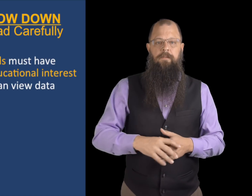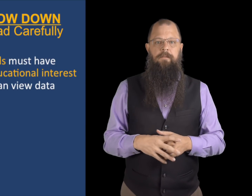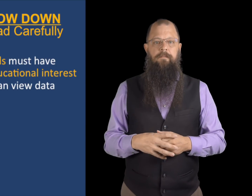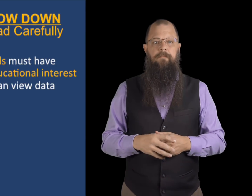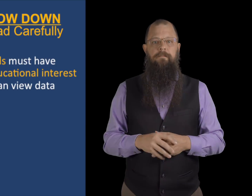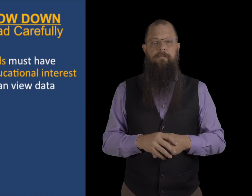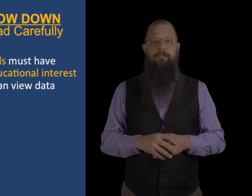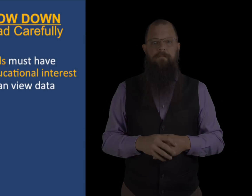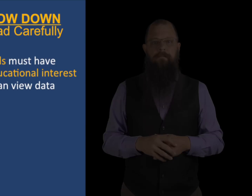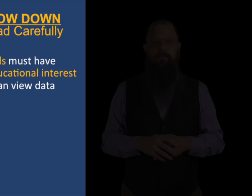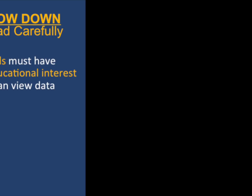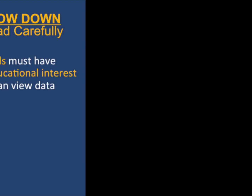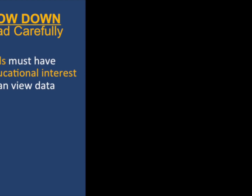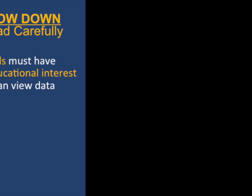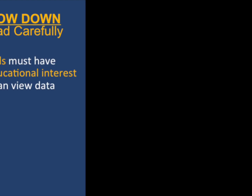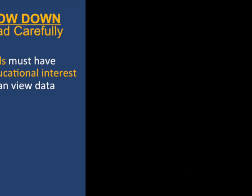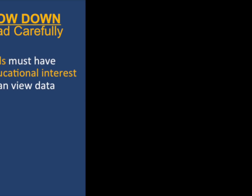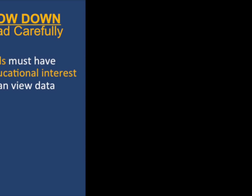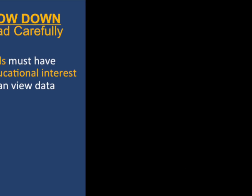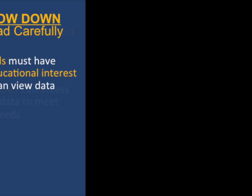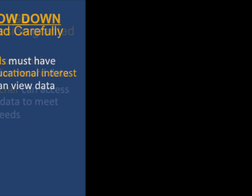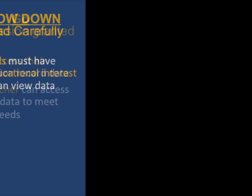all costs.